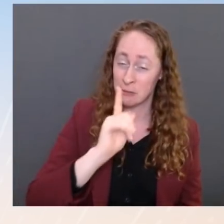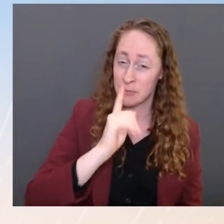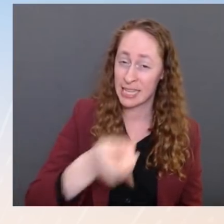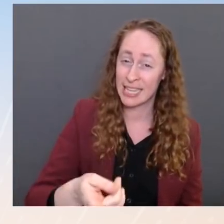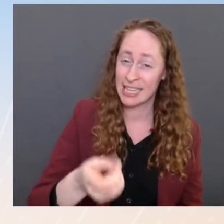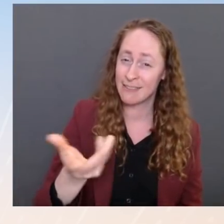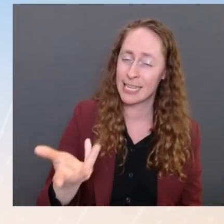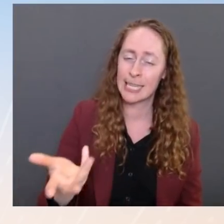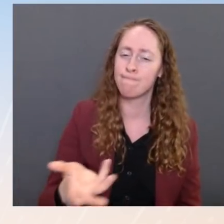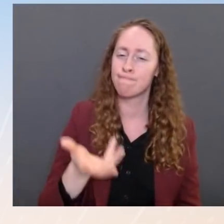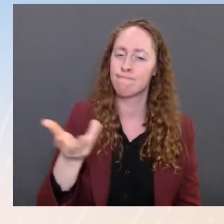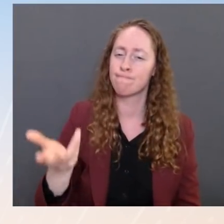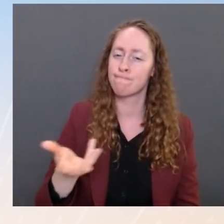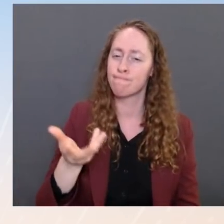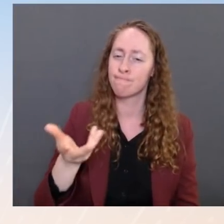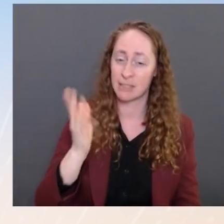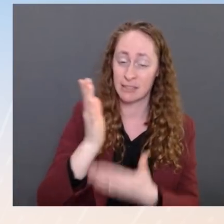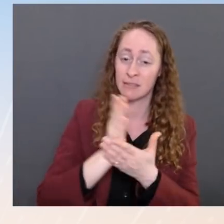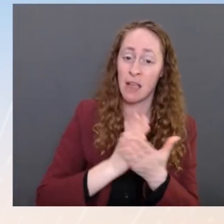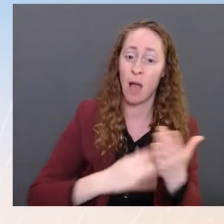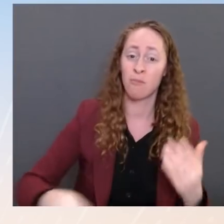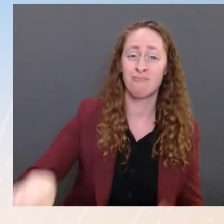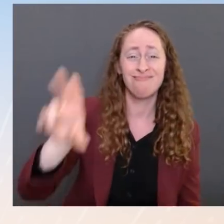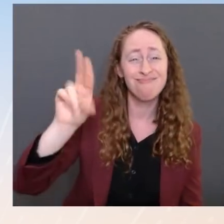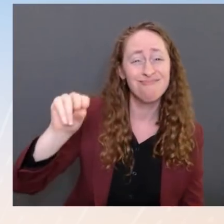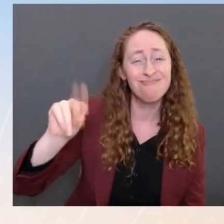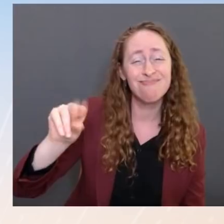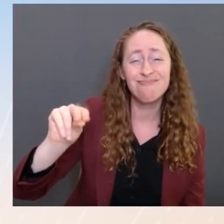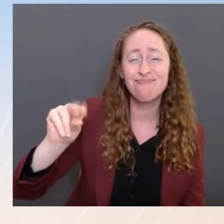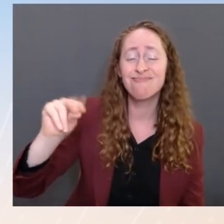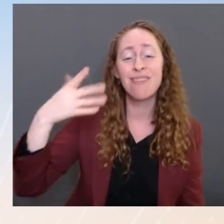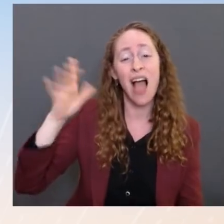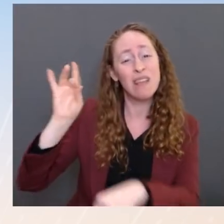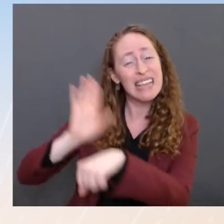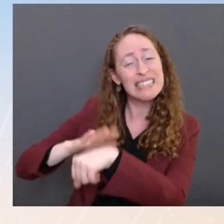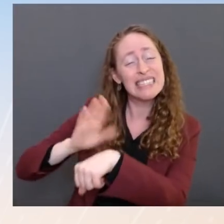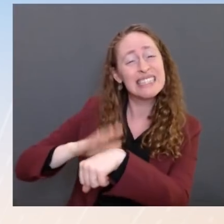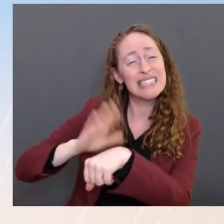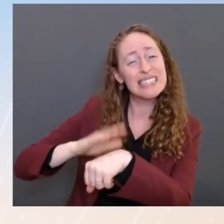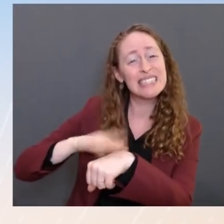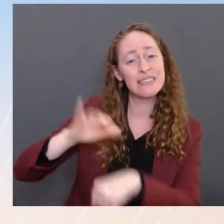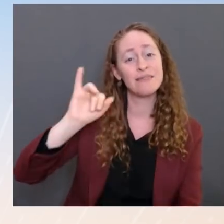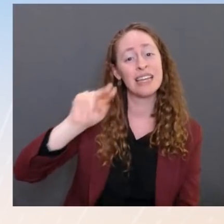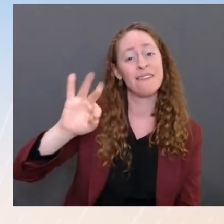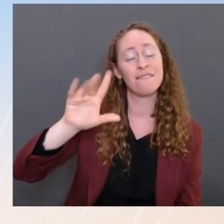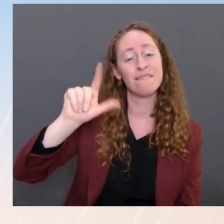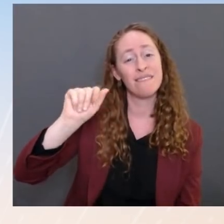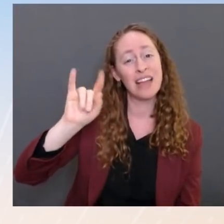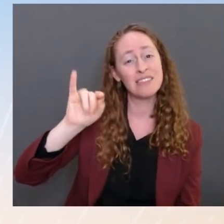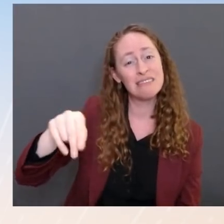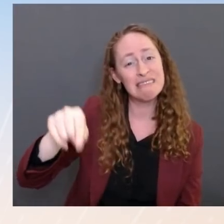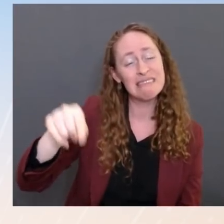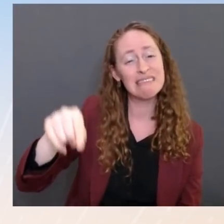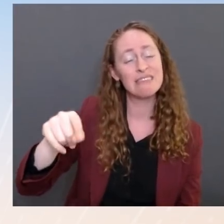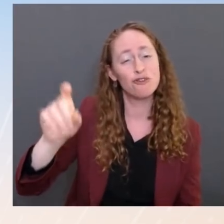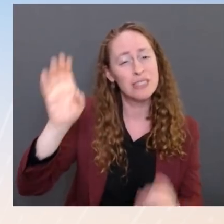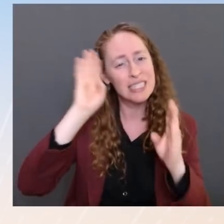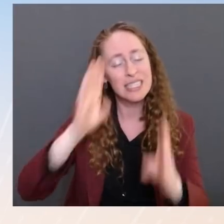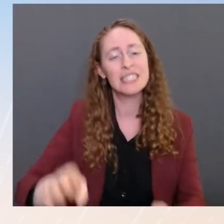Are those things that you'd consider -- this White House would consider? Ms. Psaki: Jacqui, I don't think anyone doesn't think inflation is an issue. The President has said that countless times.